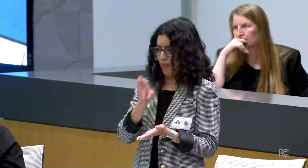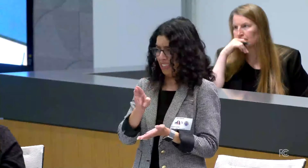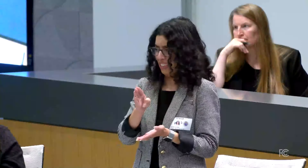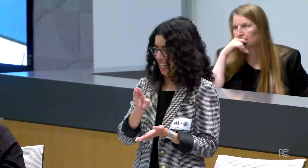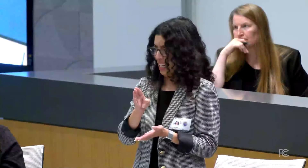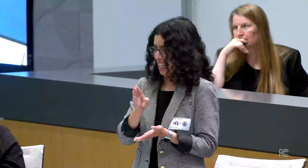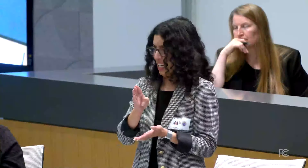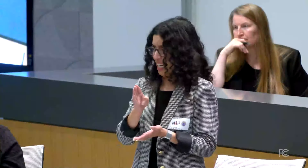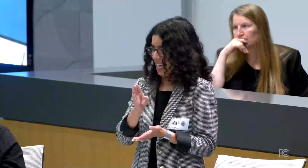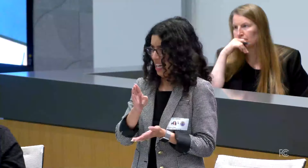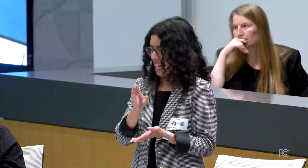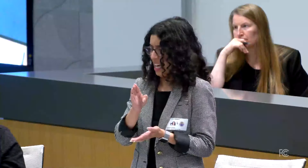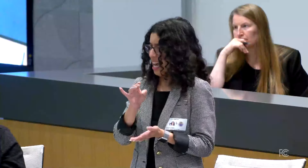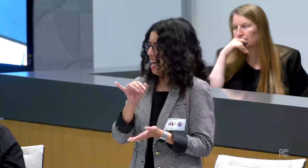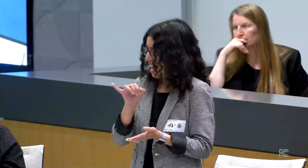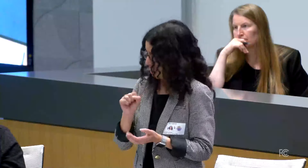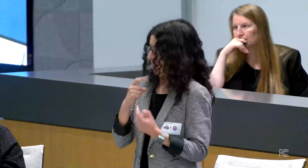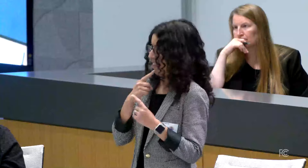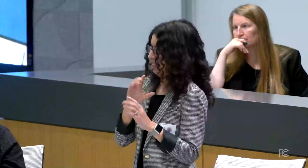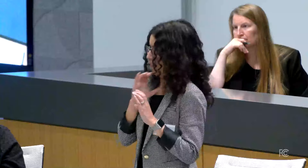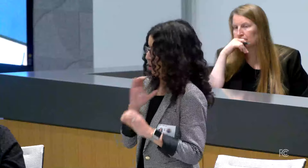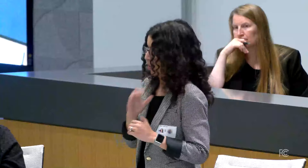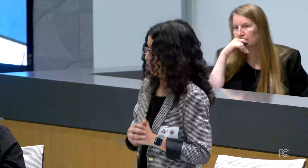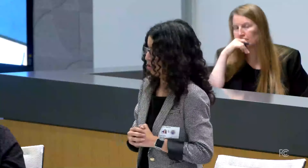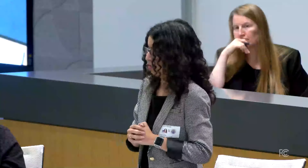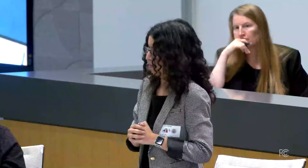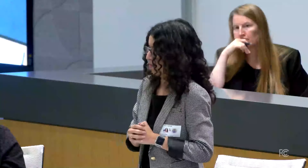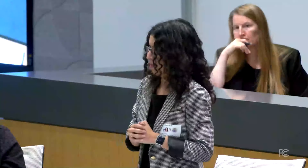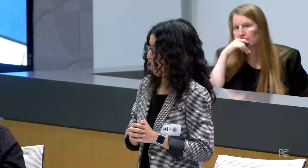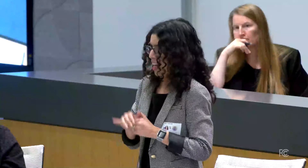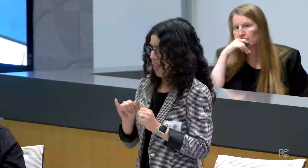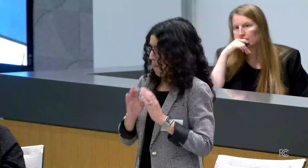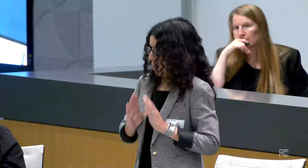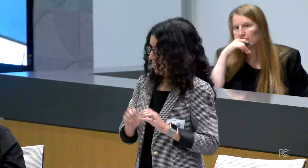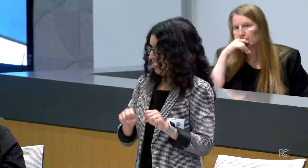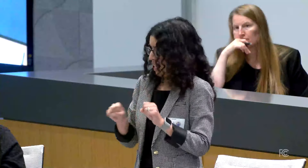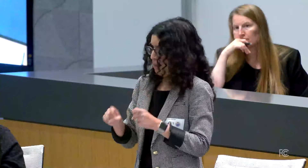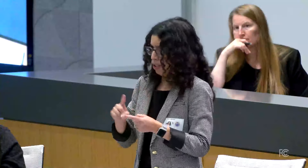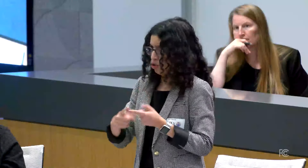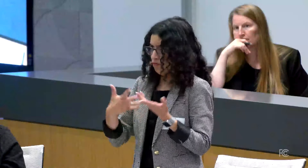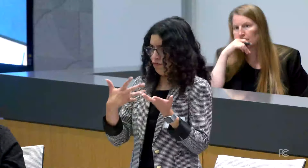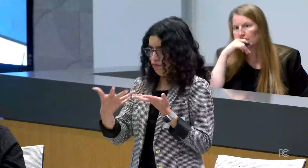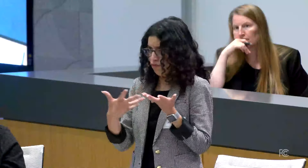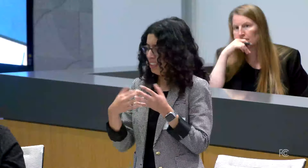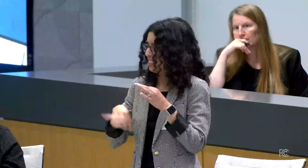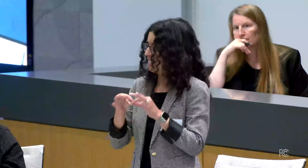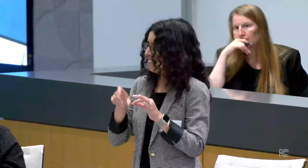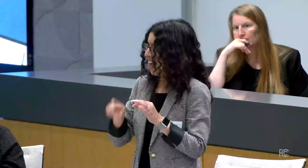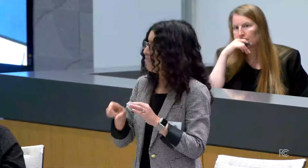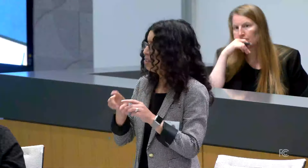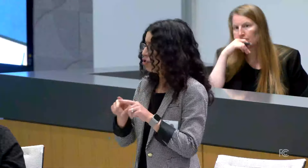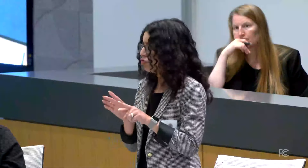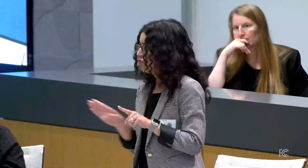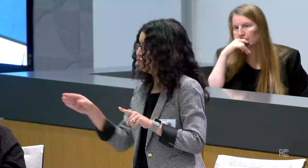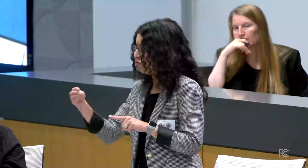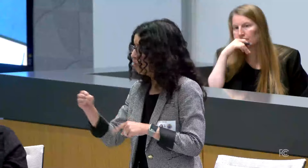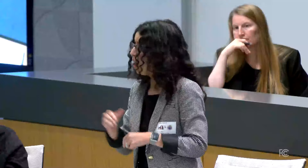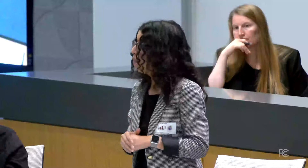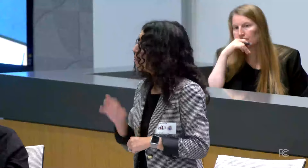JOB OPPORTUNITIES AND ADVANCE THE EXPERIENCE OF DIRECT ACCESS IN ASL TO PROVIDE EFFECTIVE COMMUNICATION.